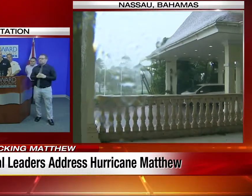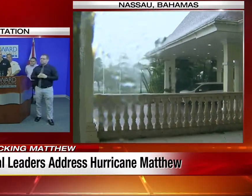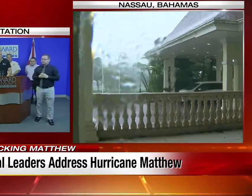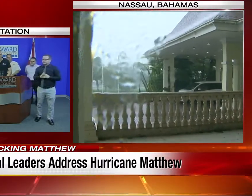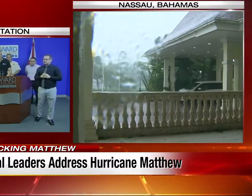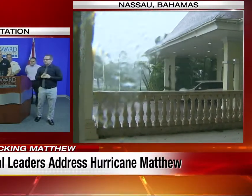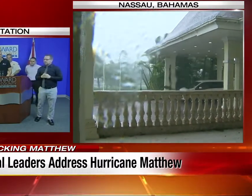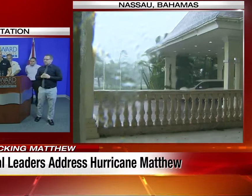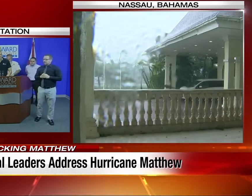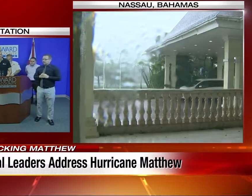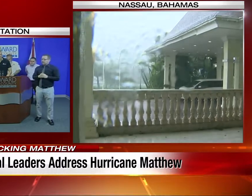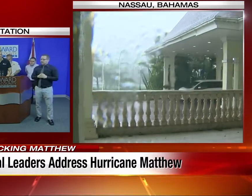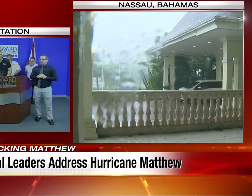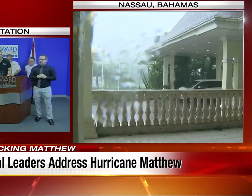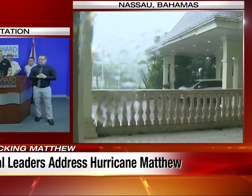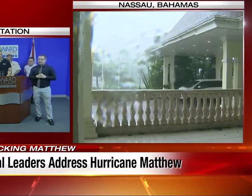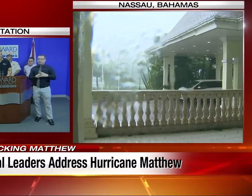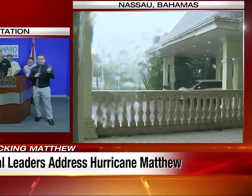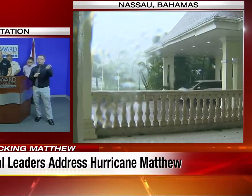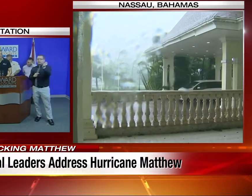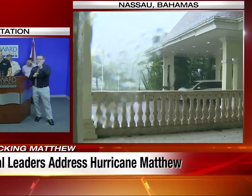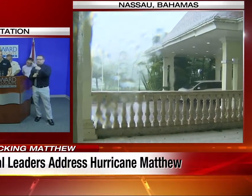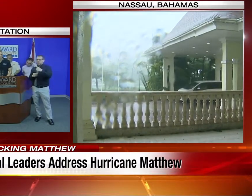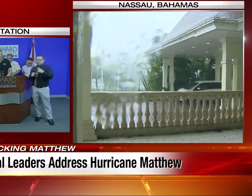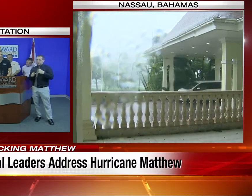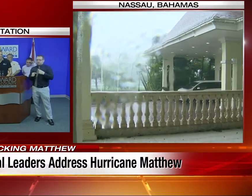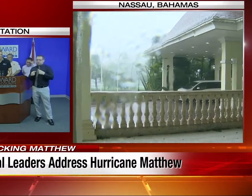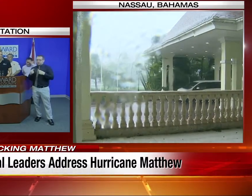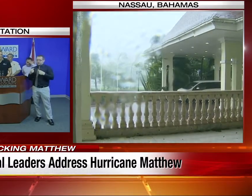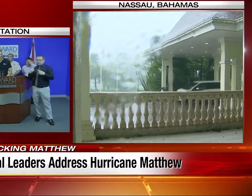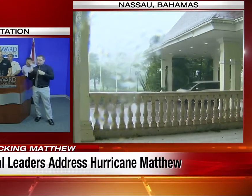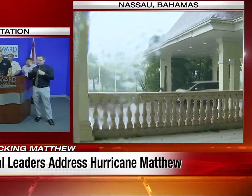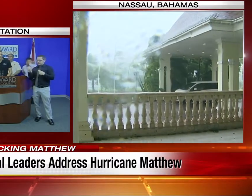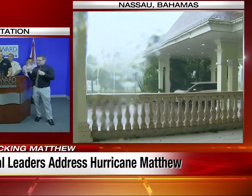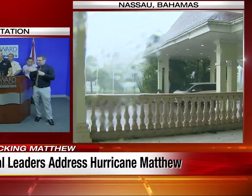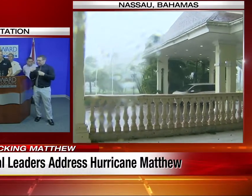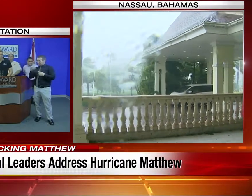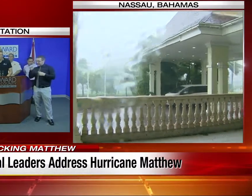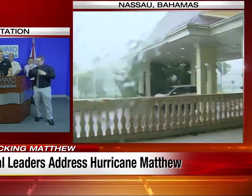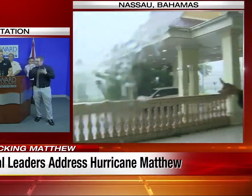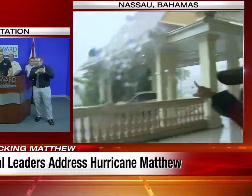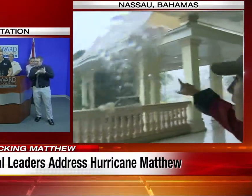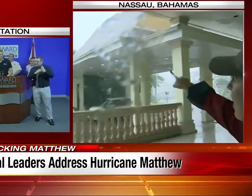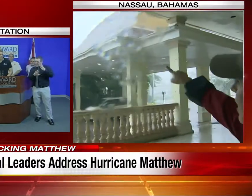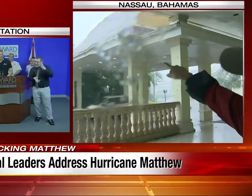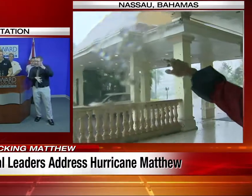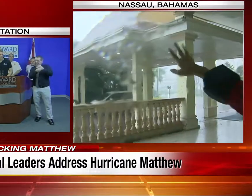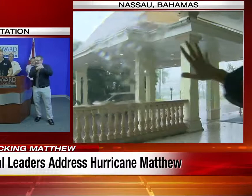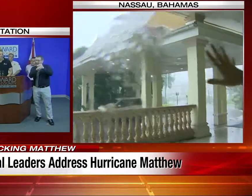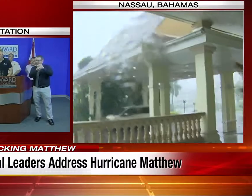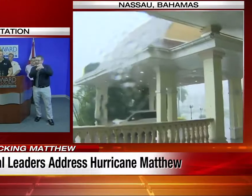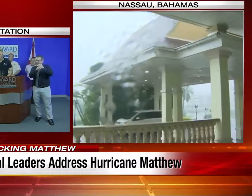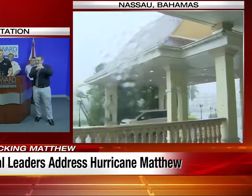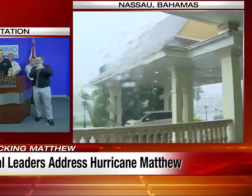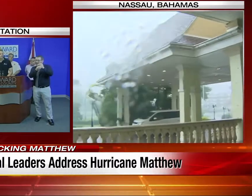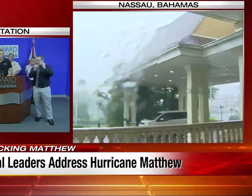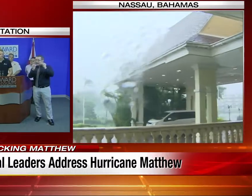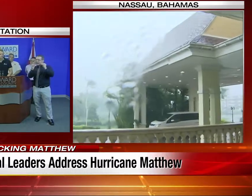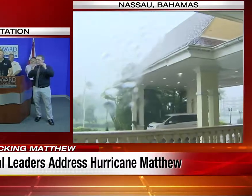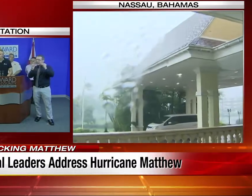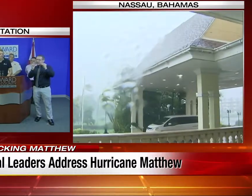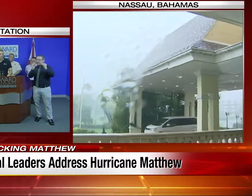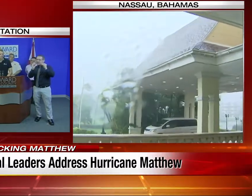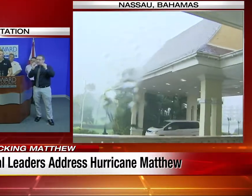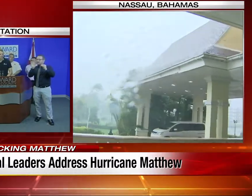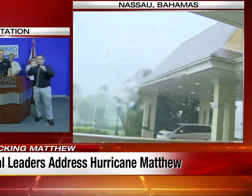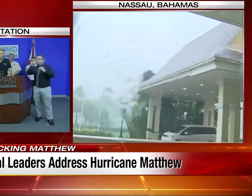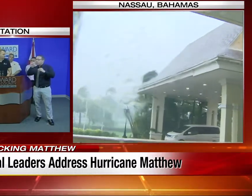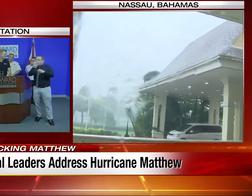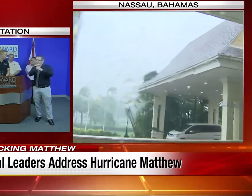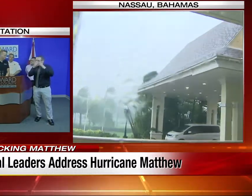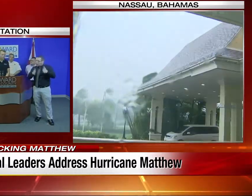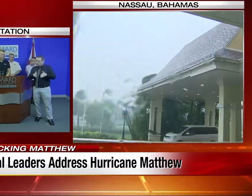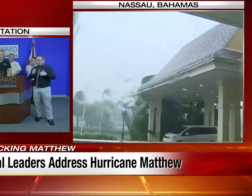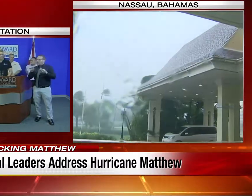TRY TO HELP YOU.